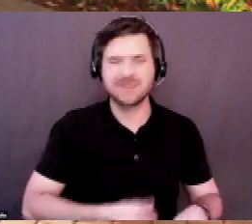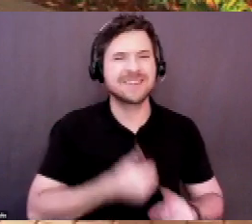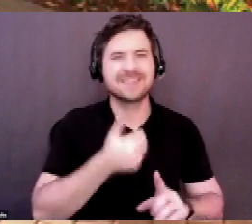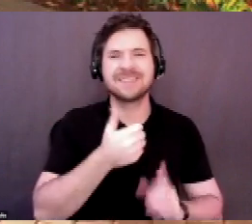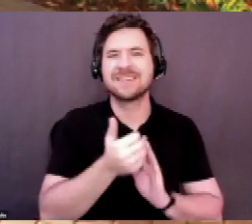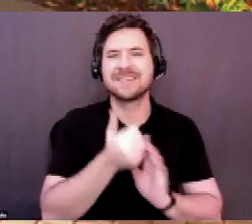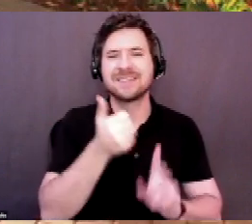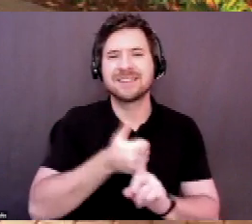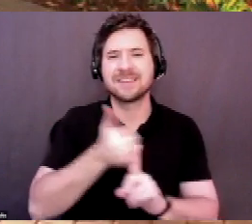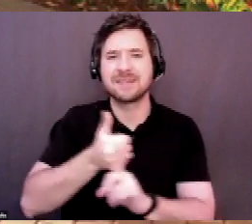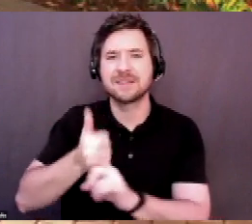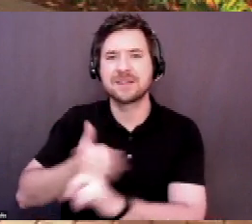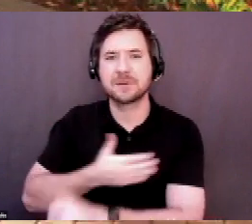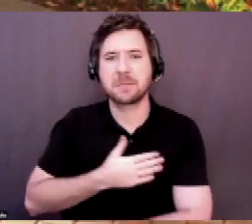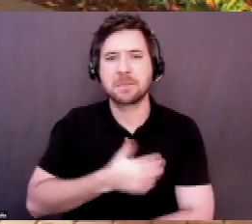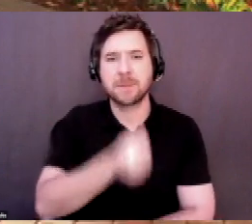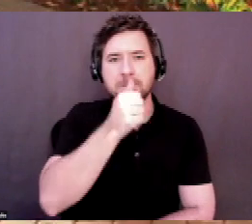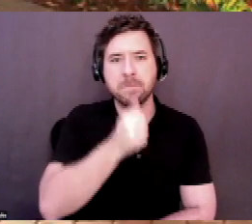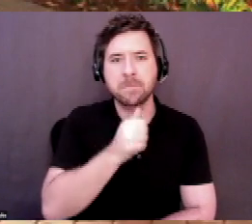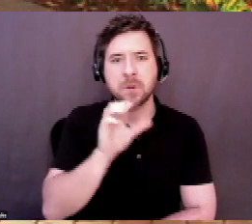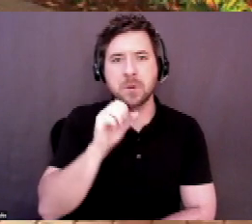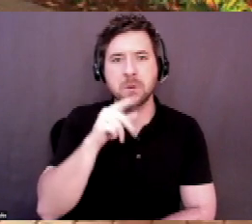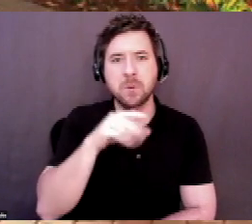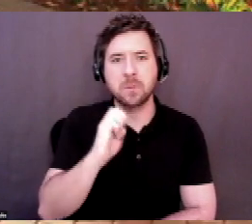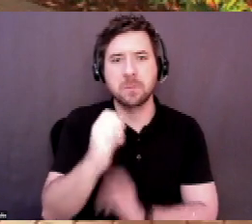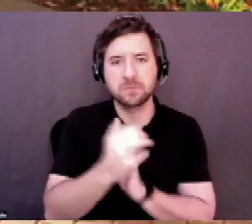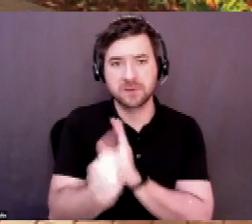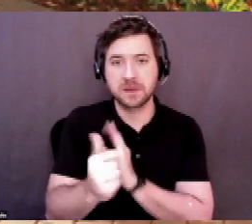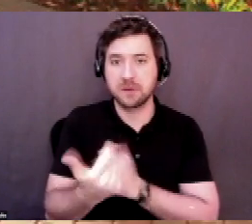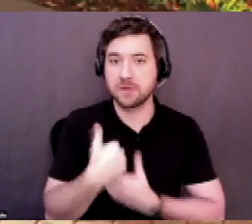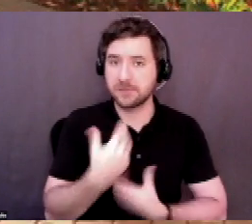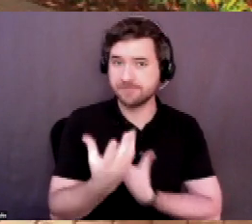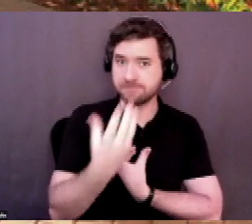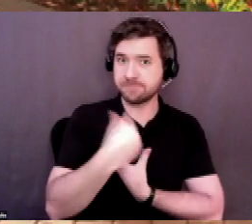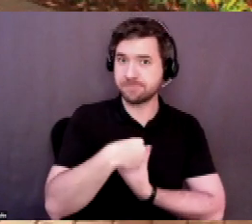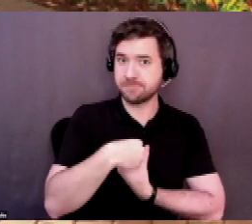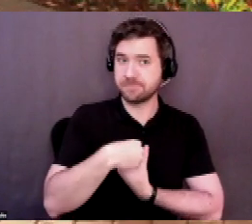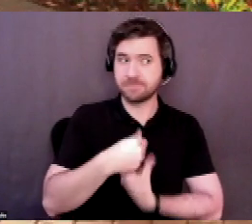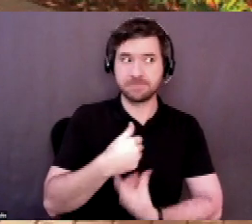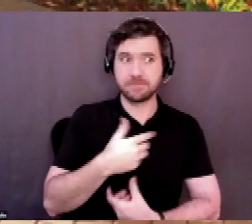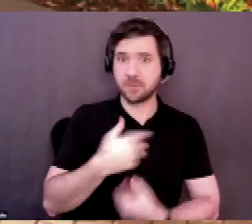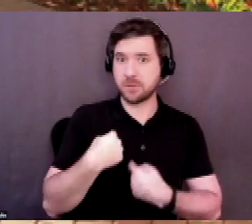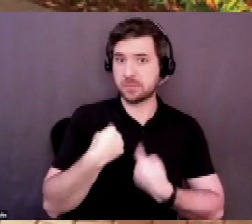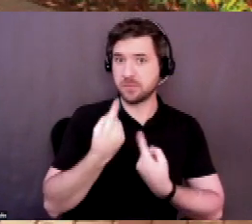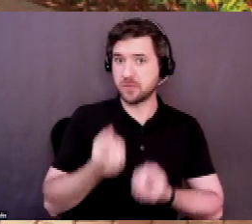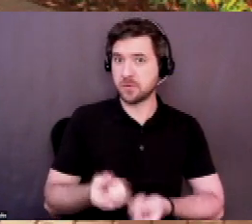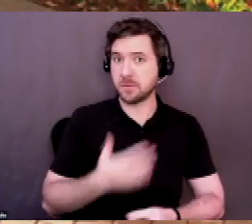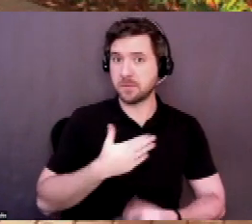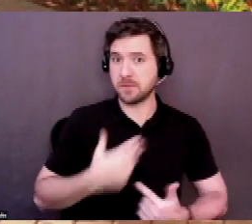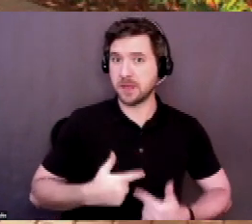acquired as a disabled person in my life really really benefited me